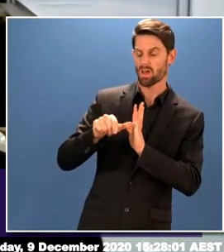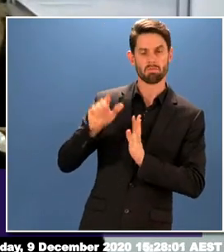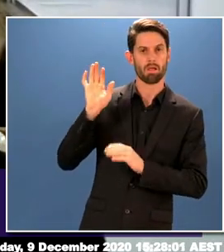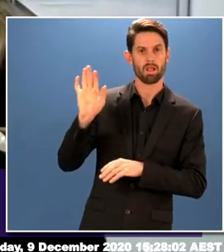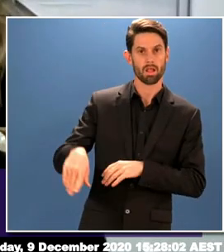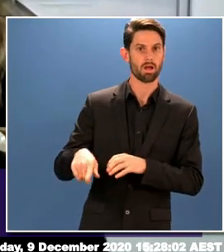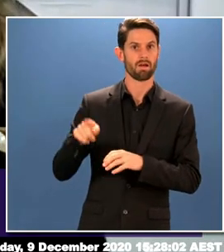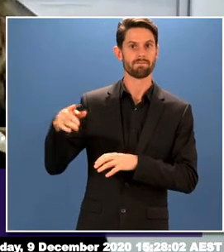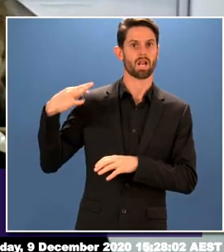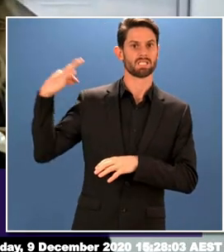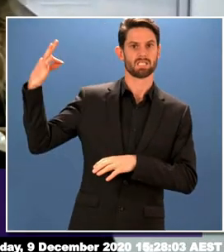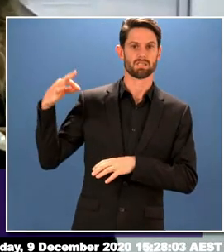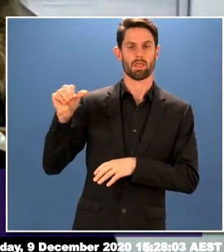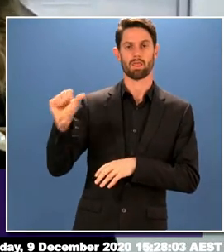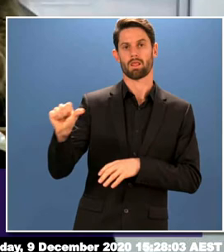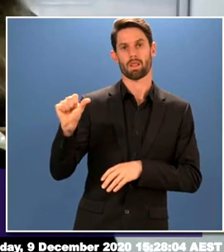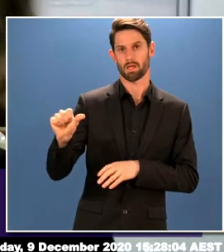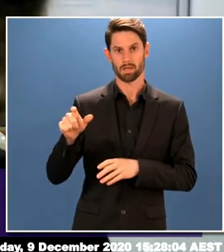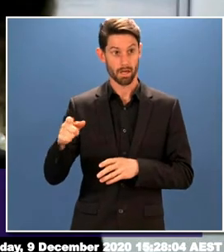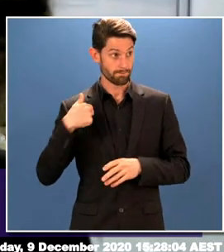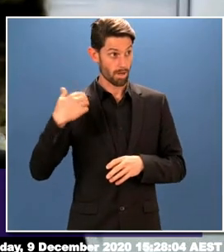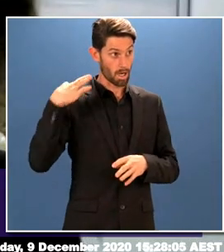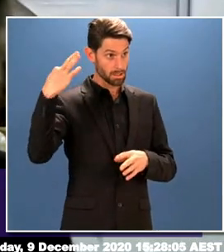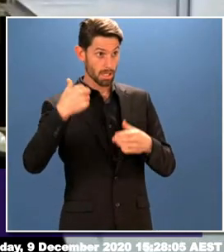That's another issue. So that's happening.